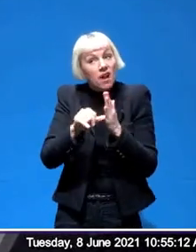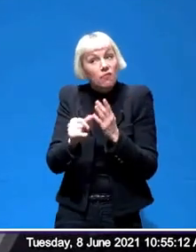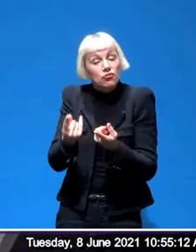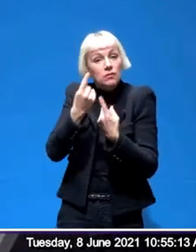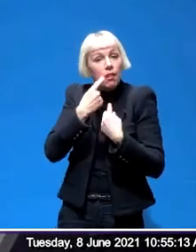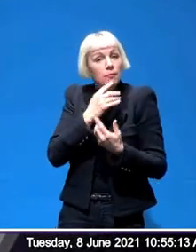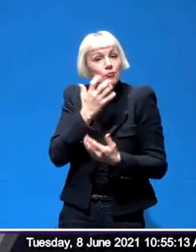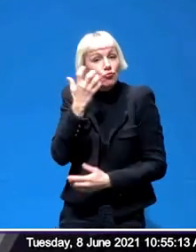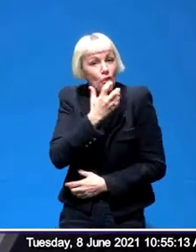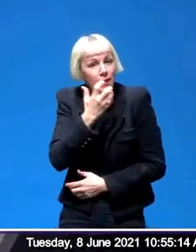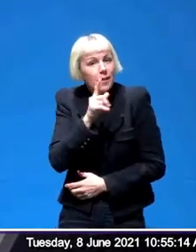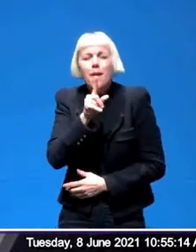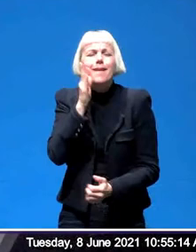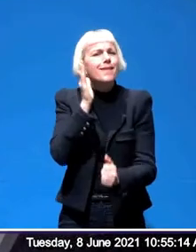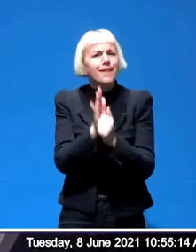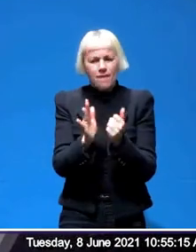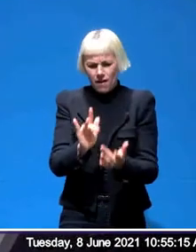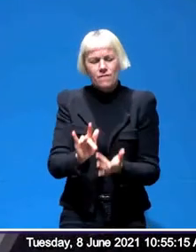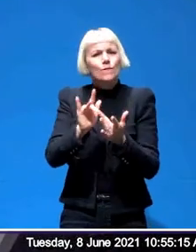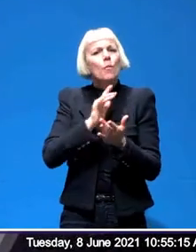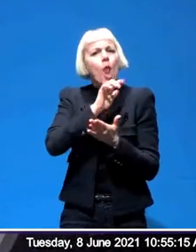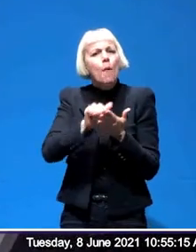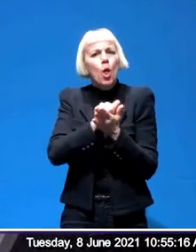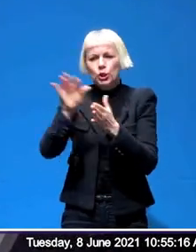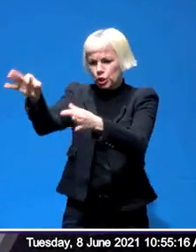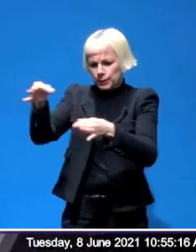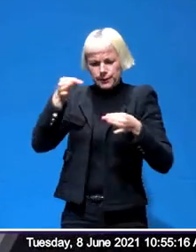we never actually received a formal apology from DHS.